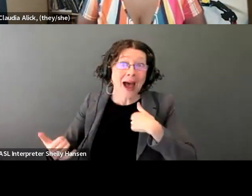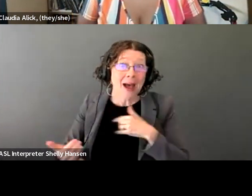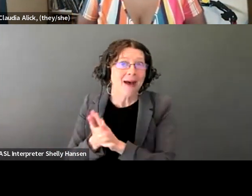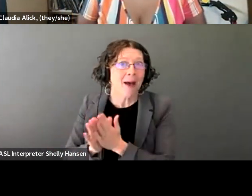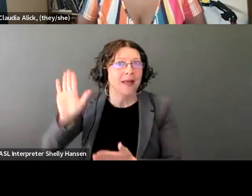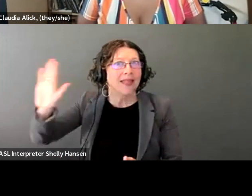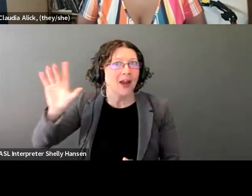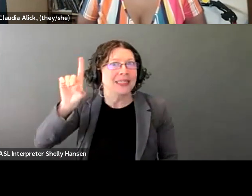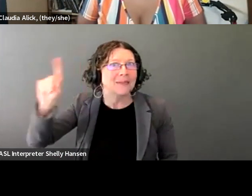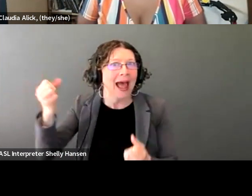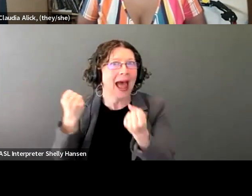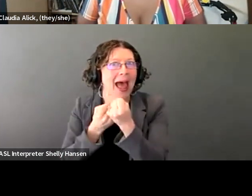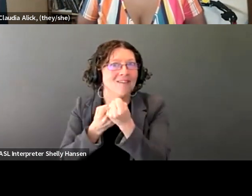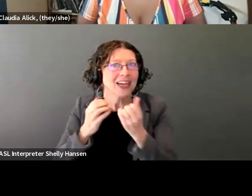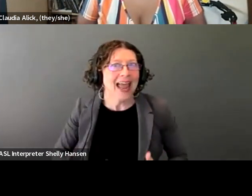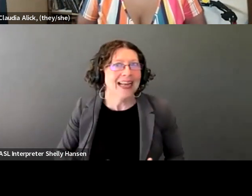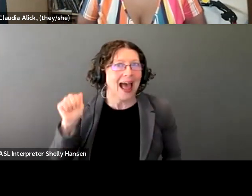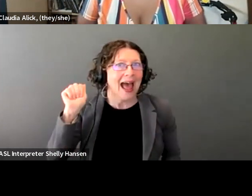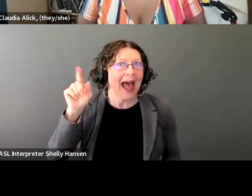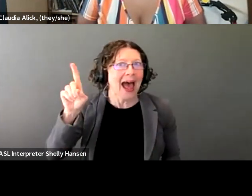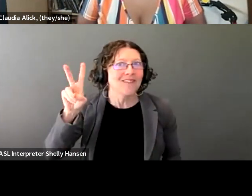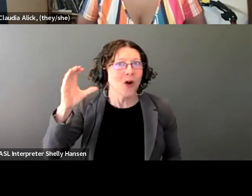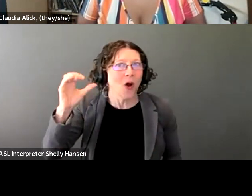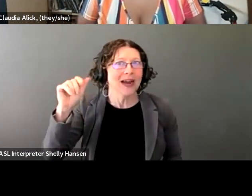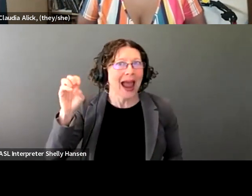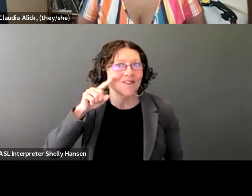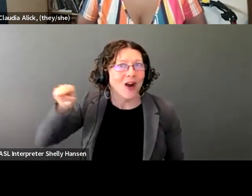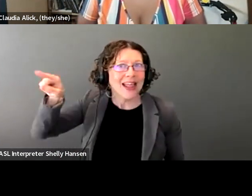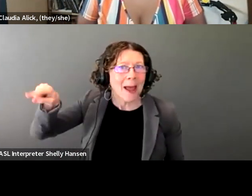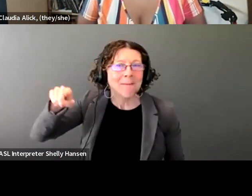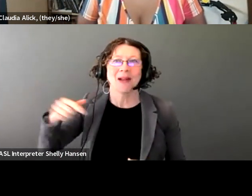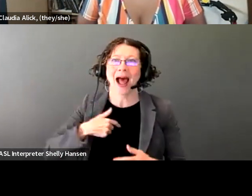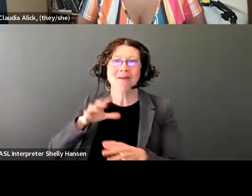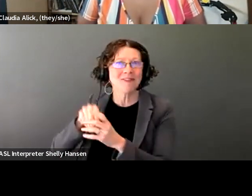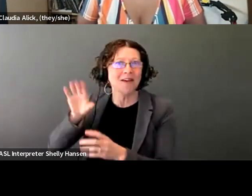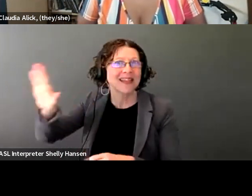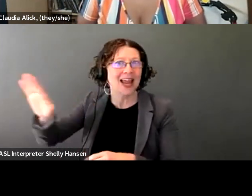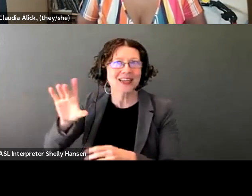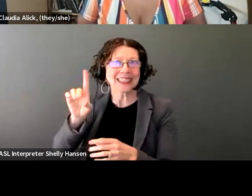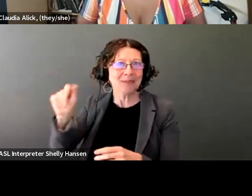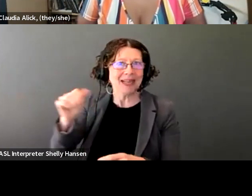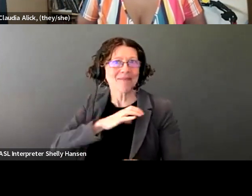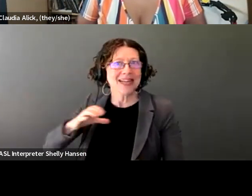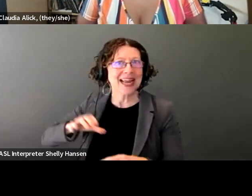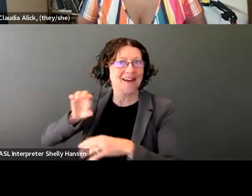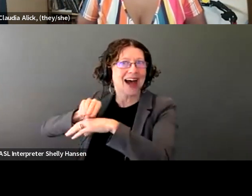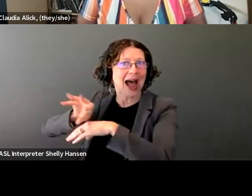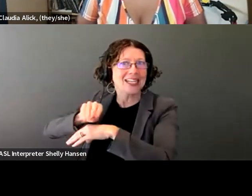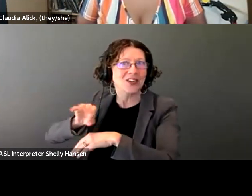And I am on their program advisory board. And there is a new building coming up and they had me look at the overall blueprints.